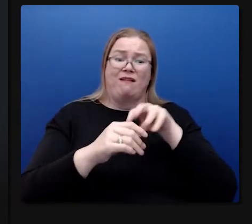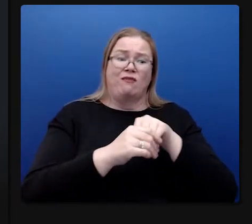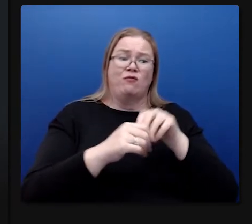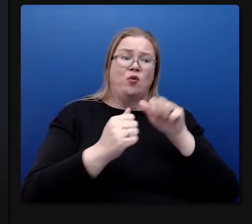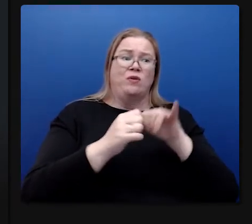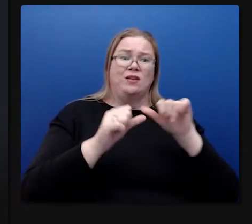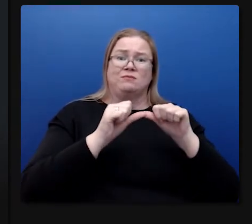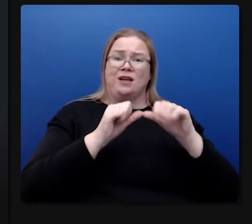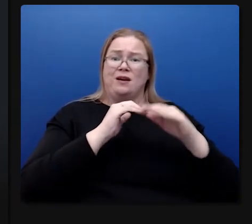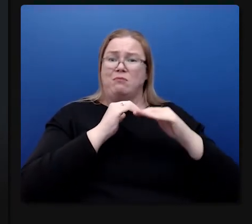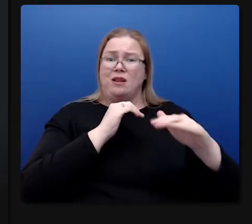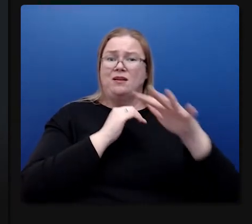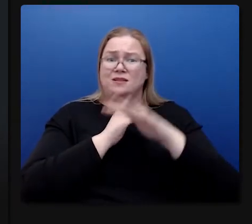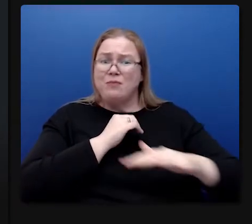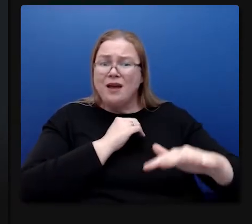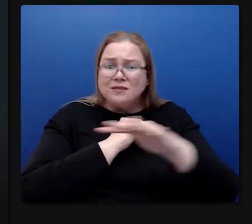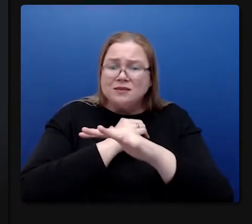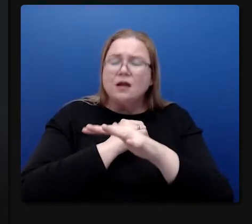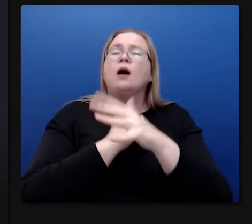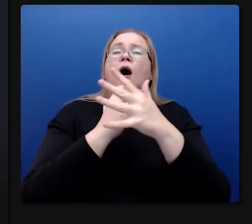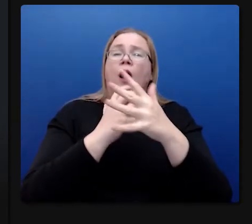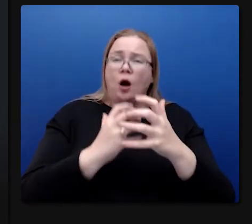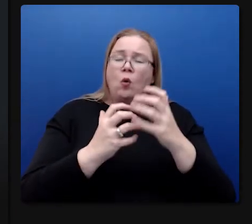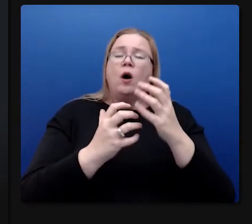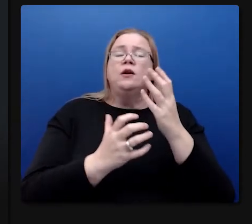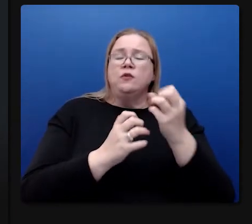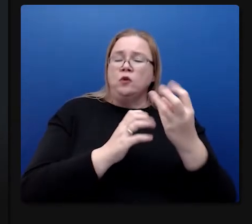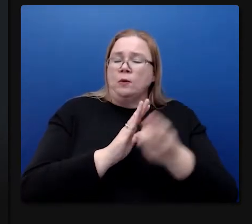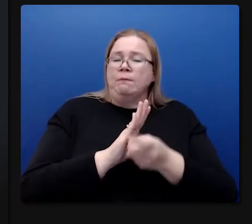in the sustainability space, I wanted to take a couple of minutes